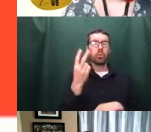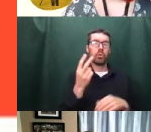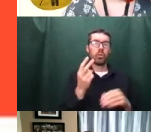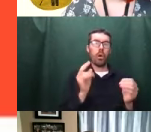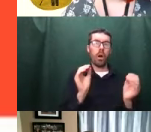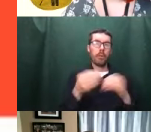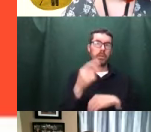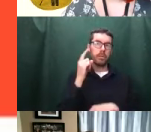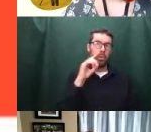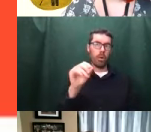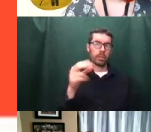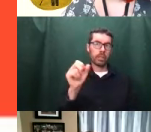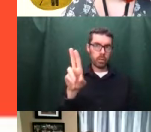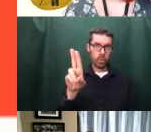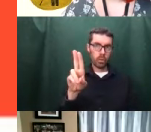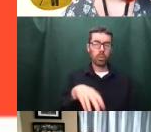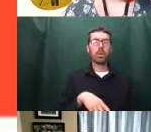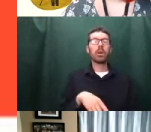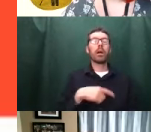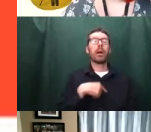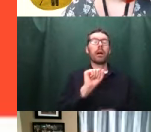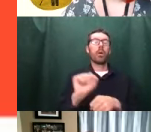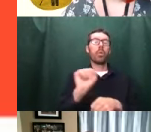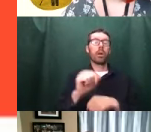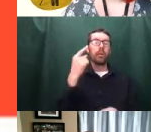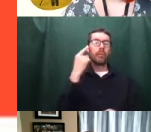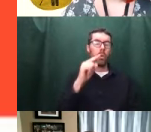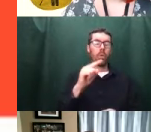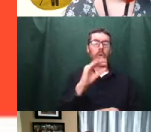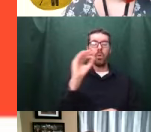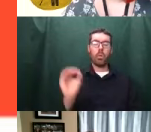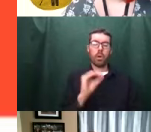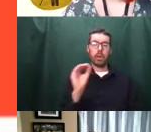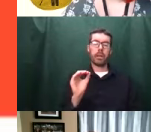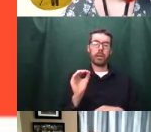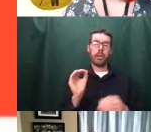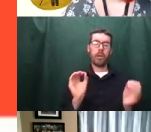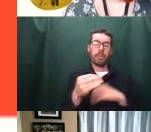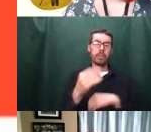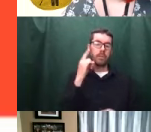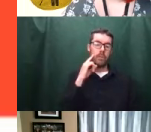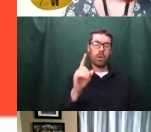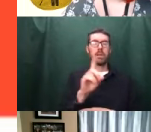I work for the Oregon Office on Disability and Health and then I also work for the University